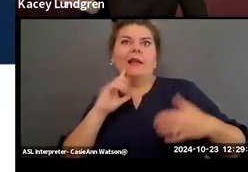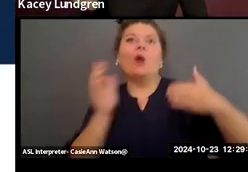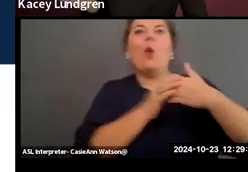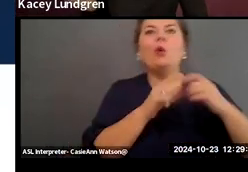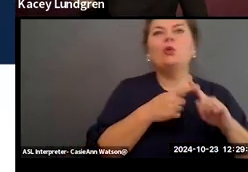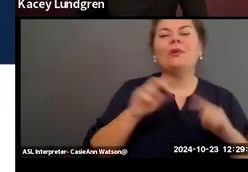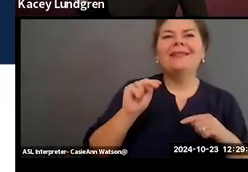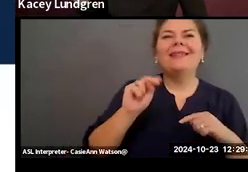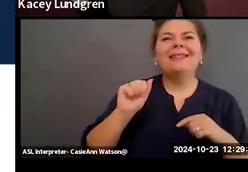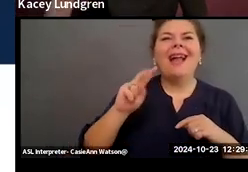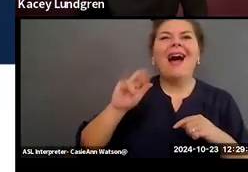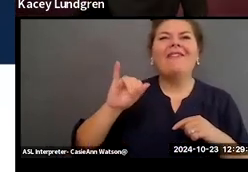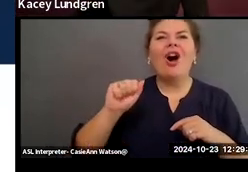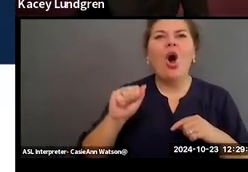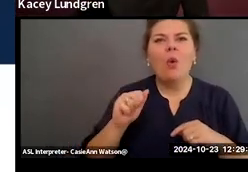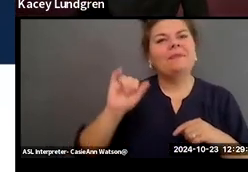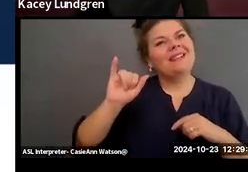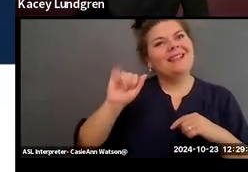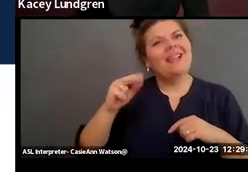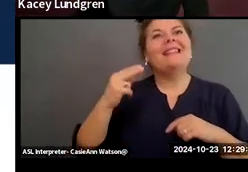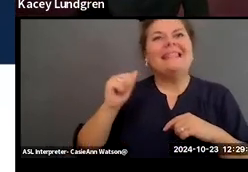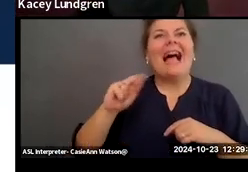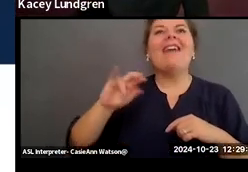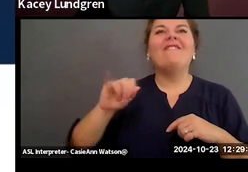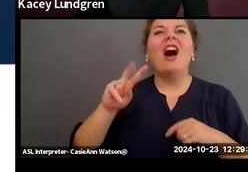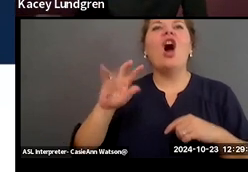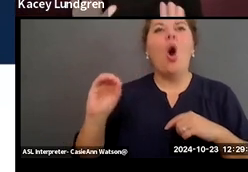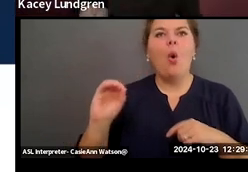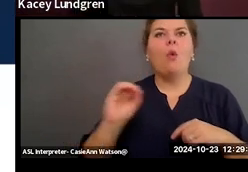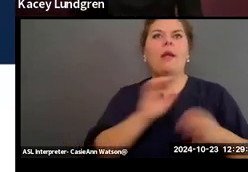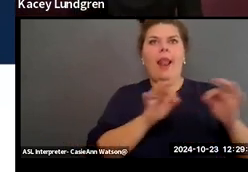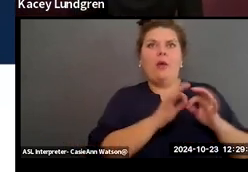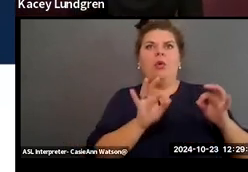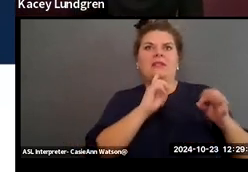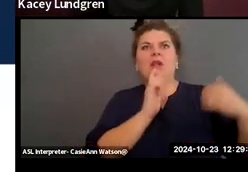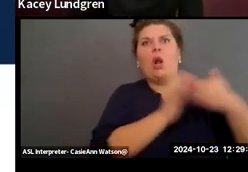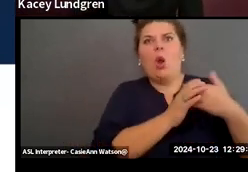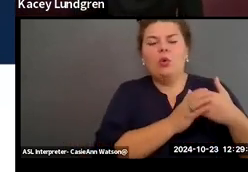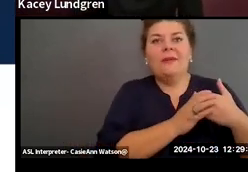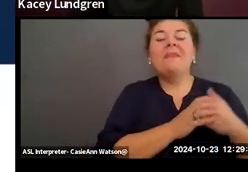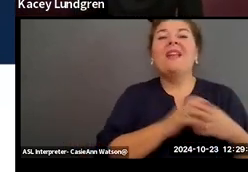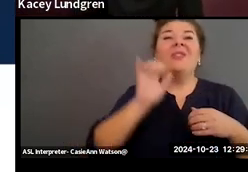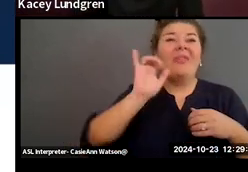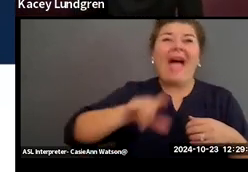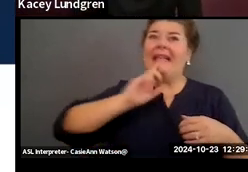and makes sense now with the history, right? So that is the history of sign language in America